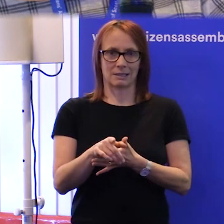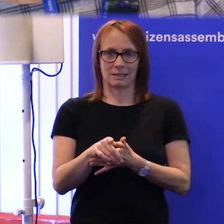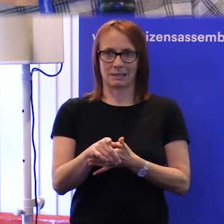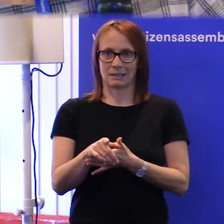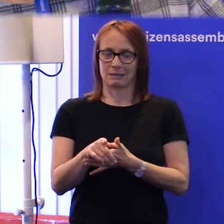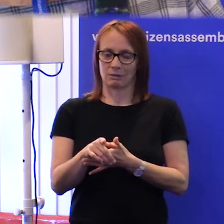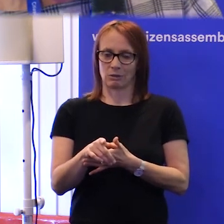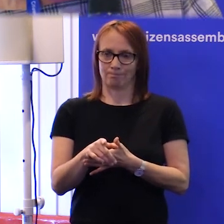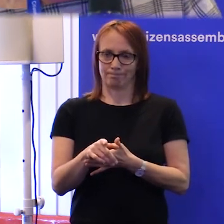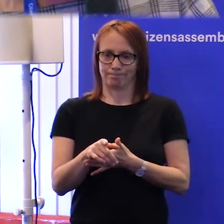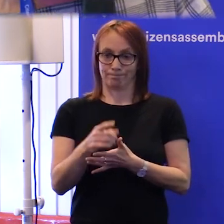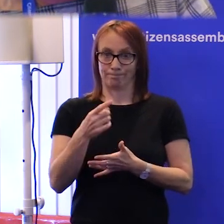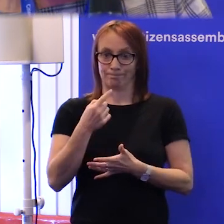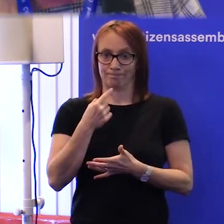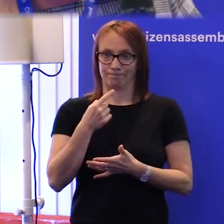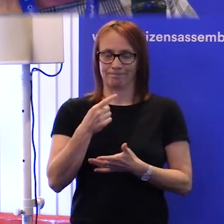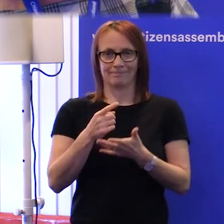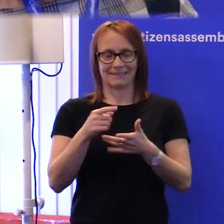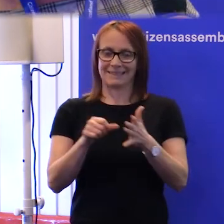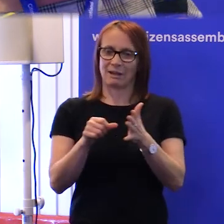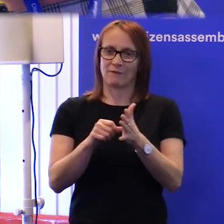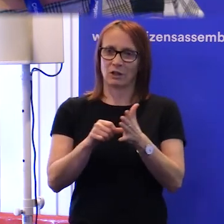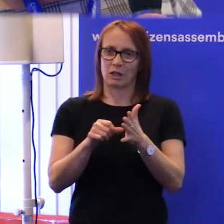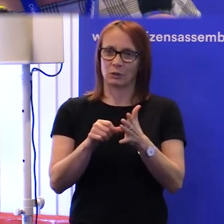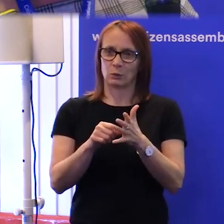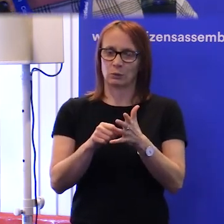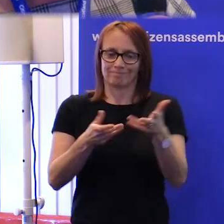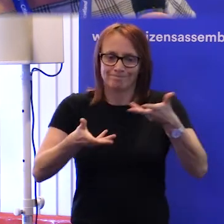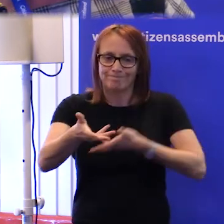bias that can get in the way of having that type of deliberative conversation